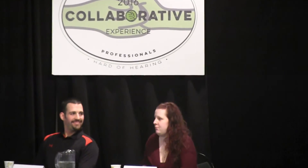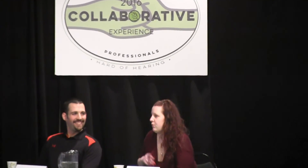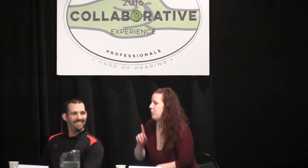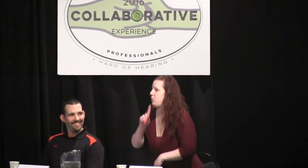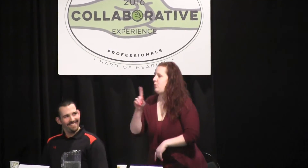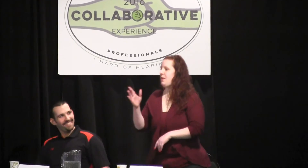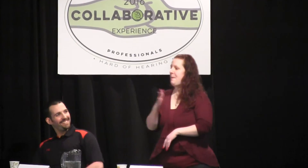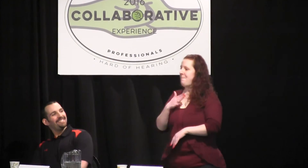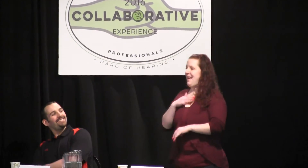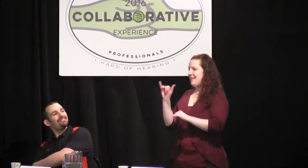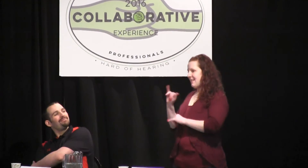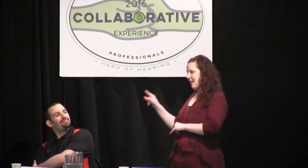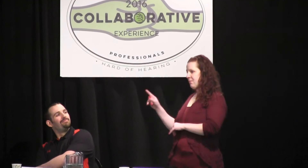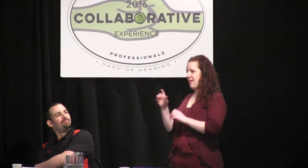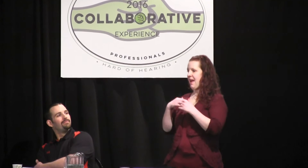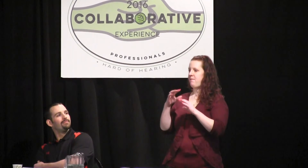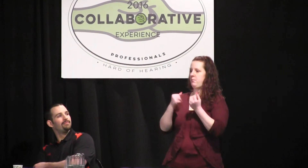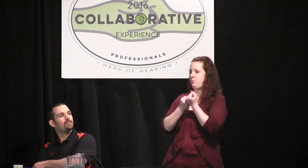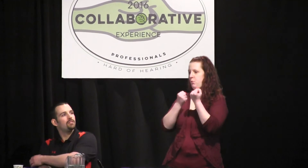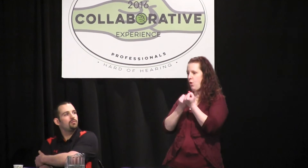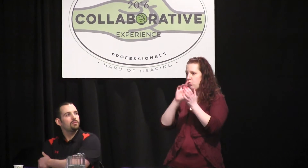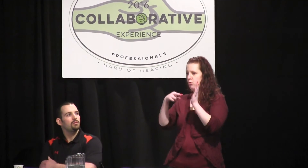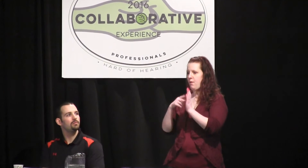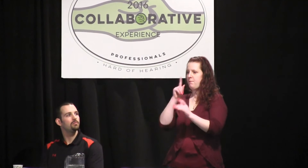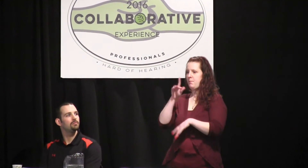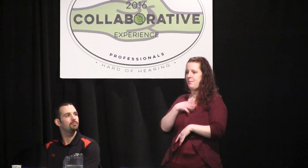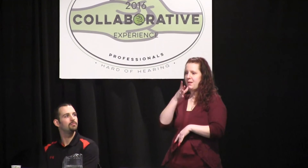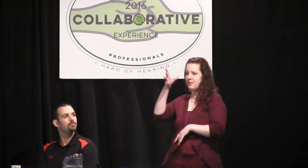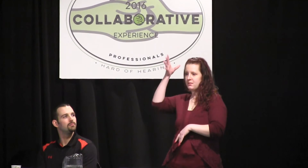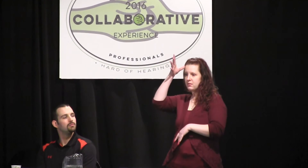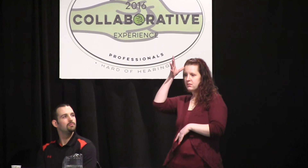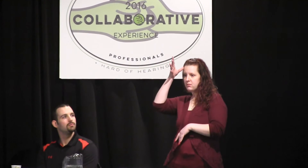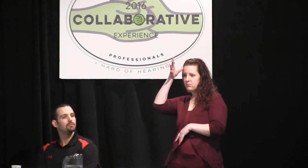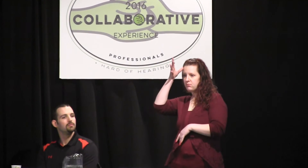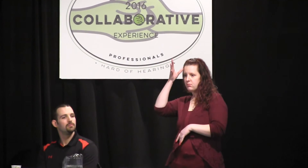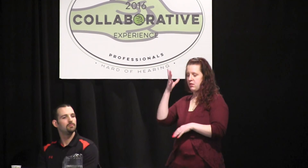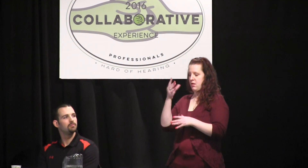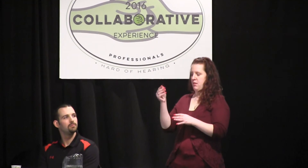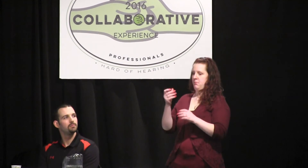Brandi: Well, really, I'm very similar to Kyle, I had a lot of support, a lot of role models.